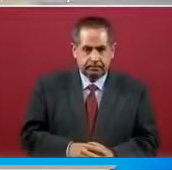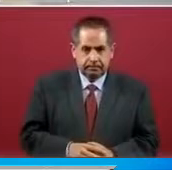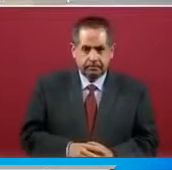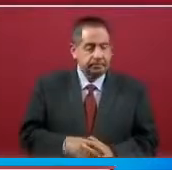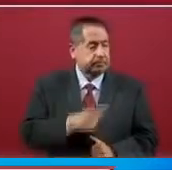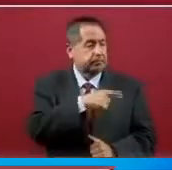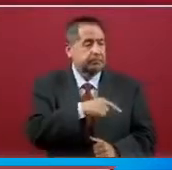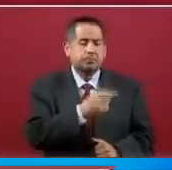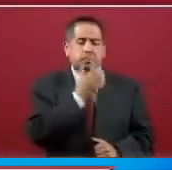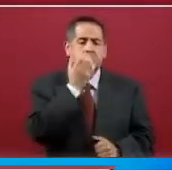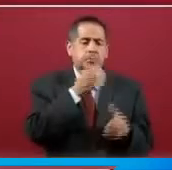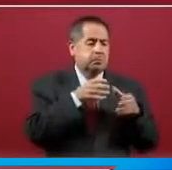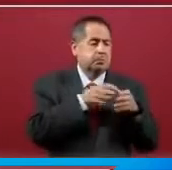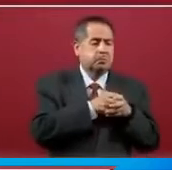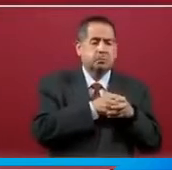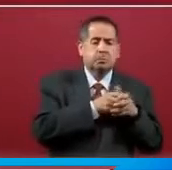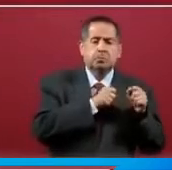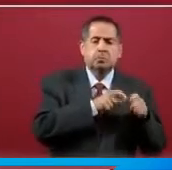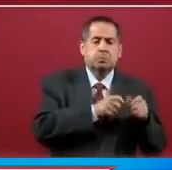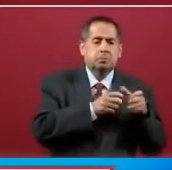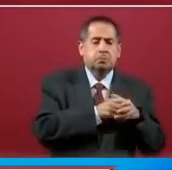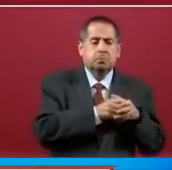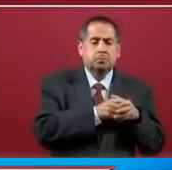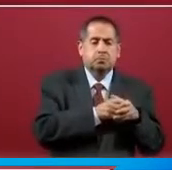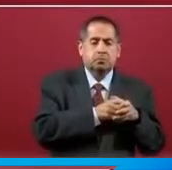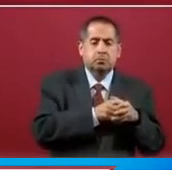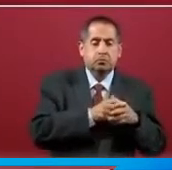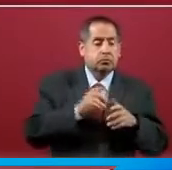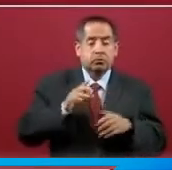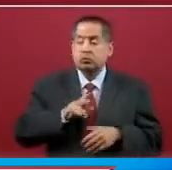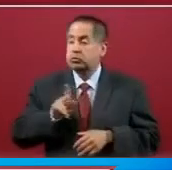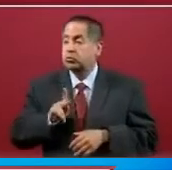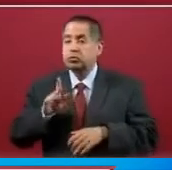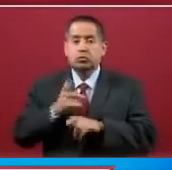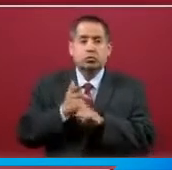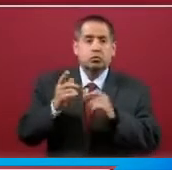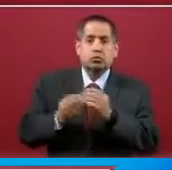President Andres Manuel Lopez Obrador calls the media to define itself and to open the debate